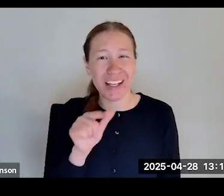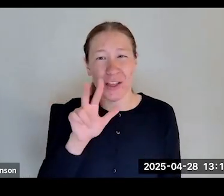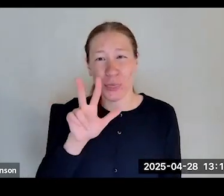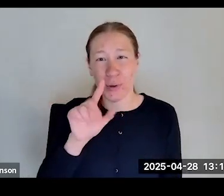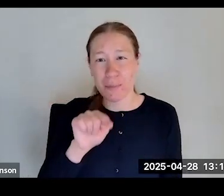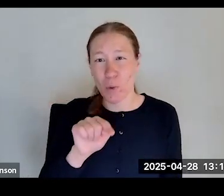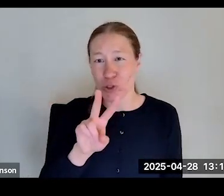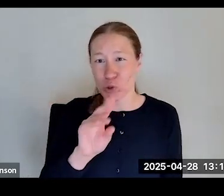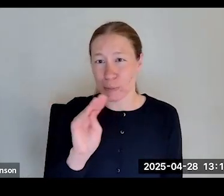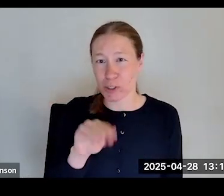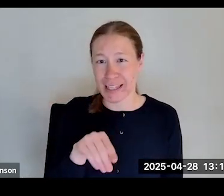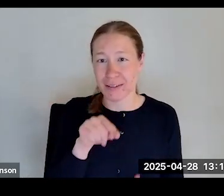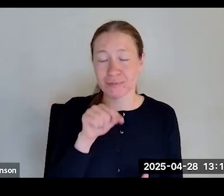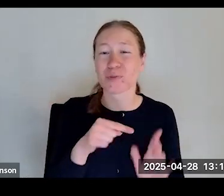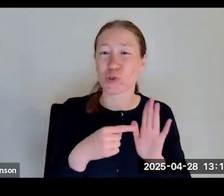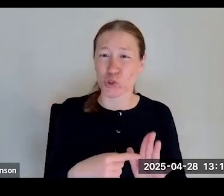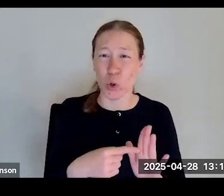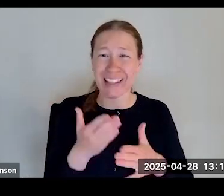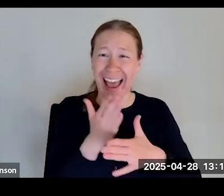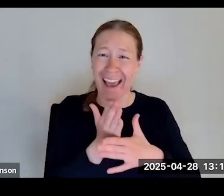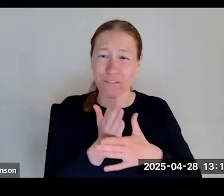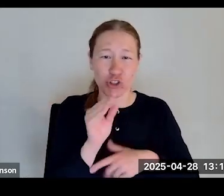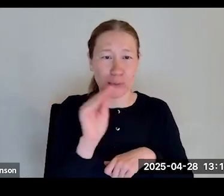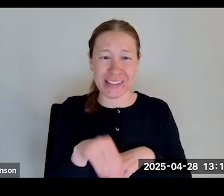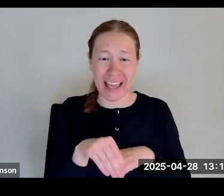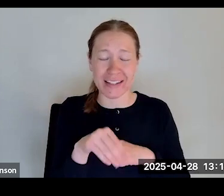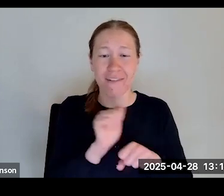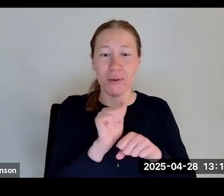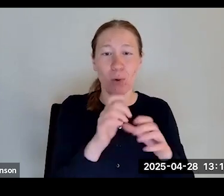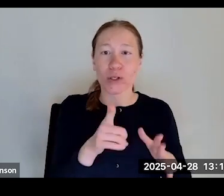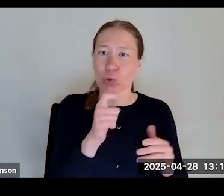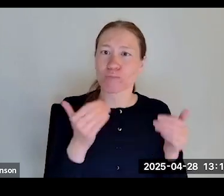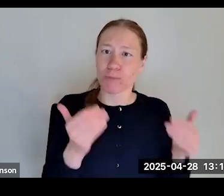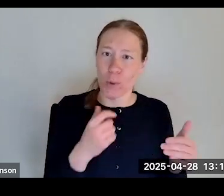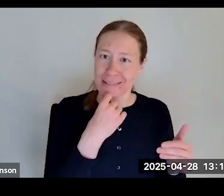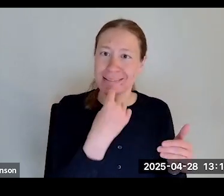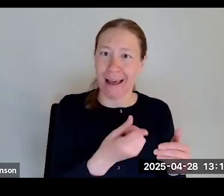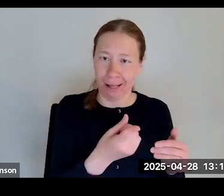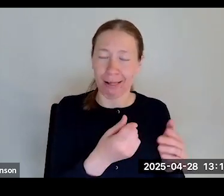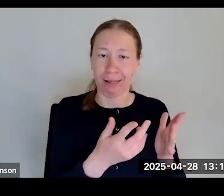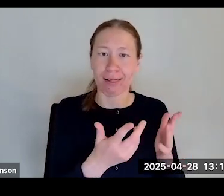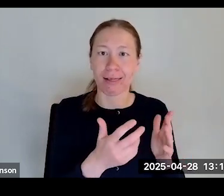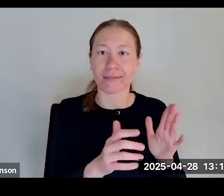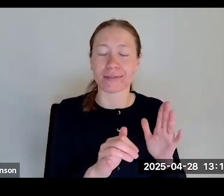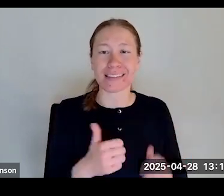This depicts the average percentage of employees who self-identify as having a disability to their employers.